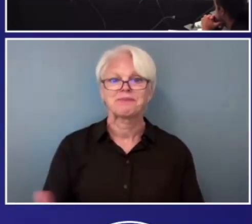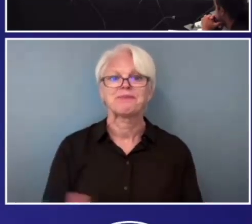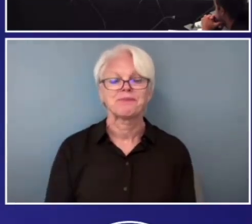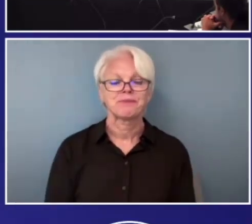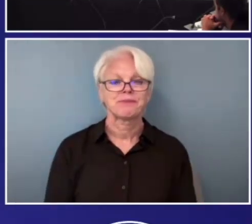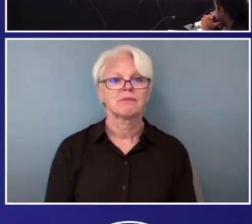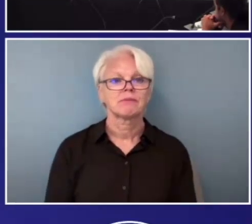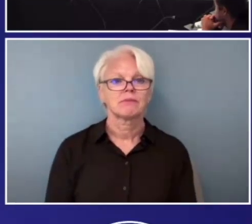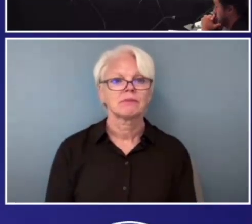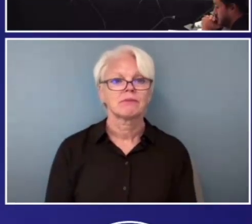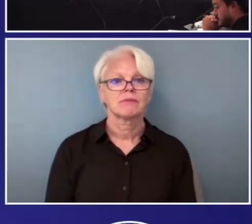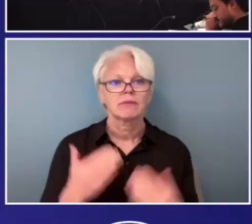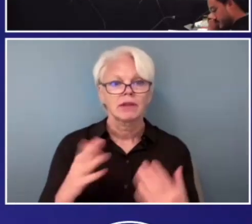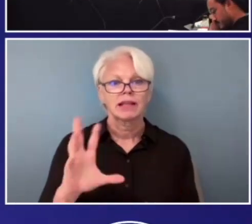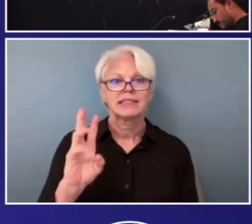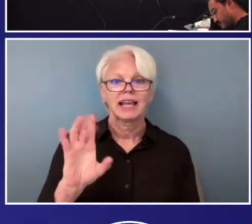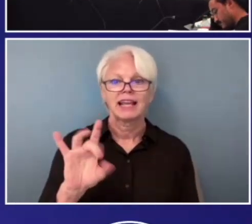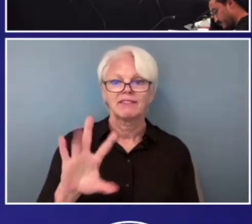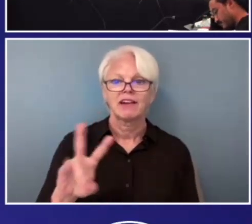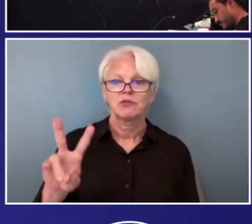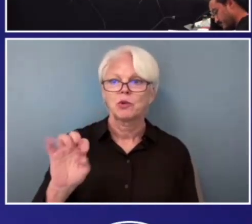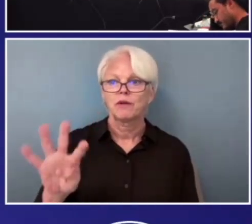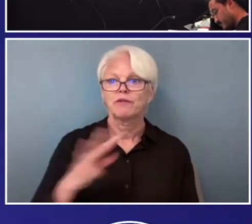Can we go to 685.204, please? Thank you.